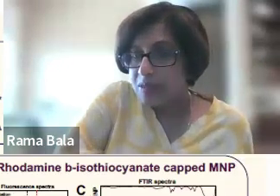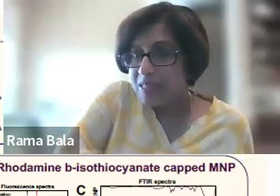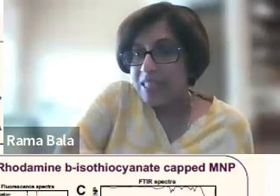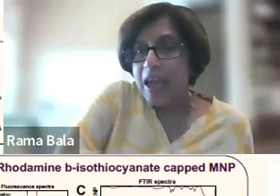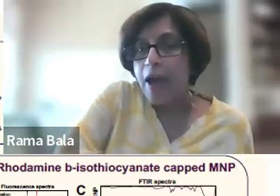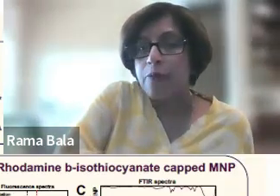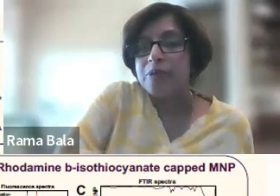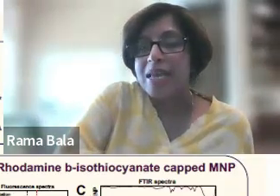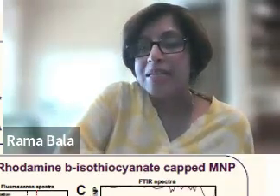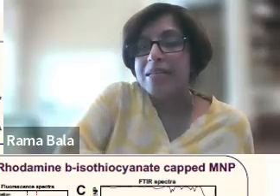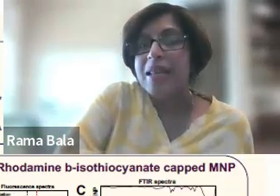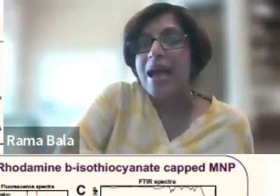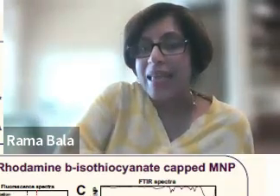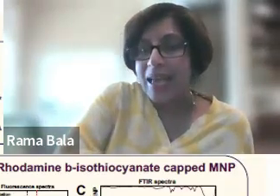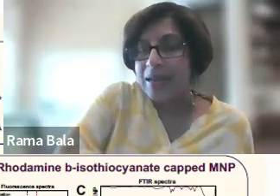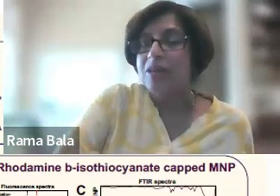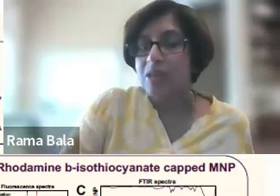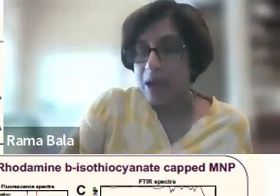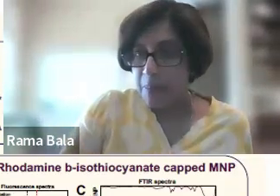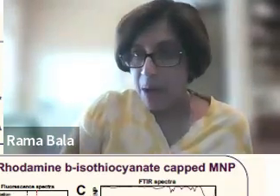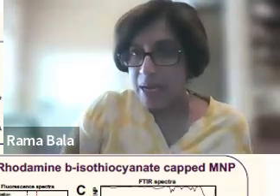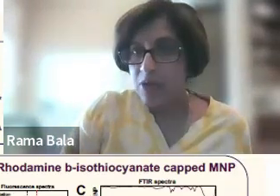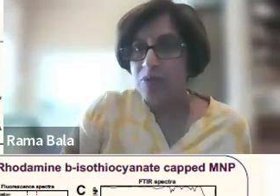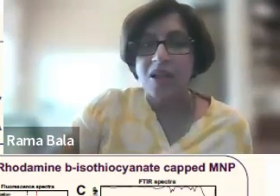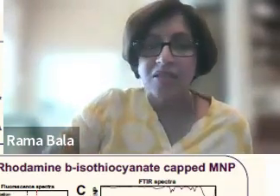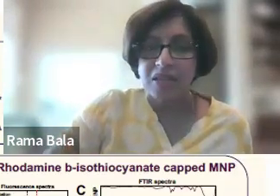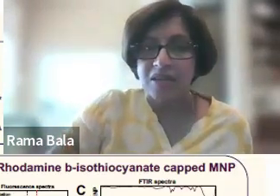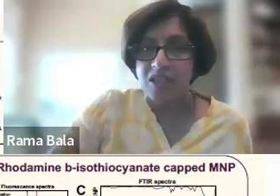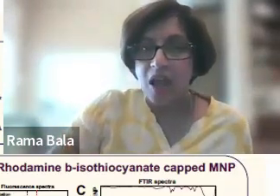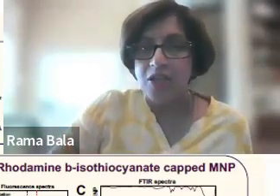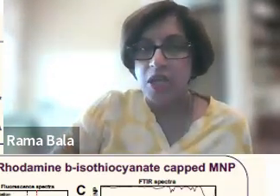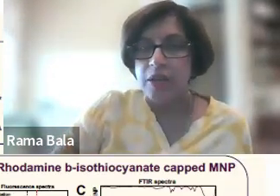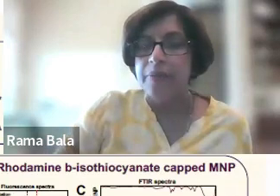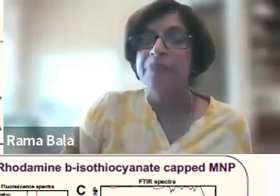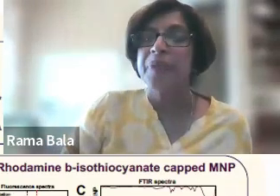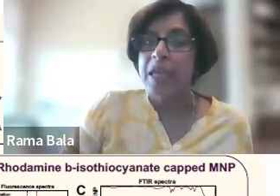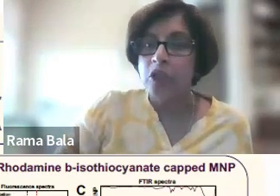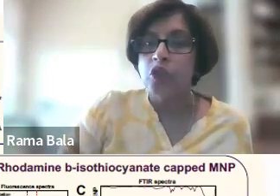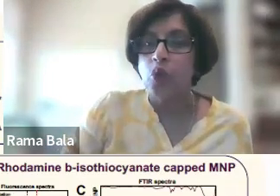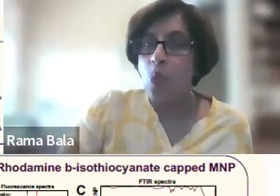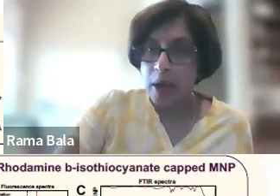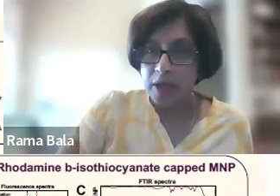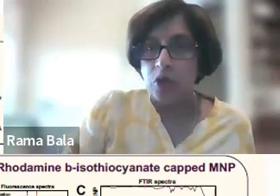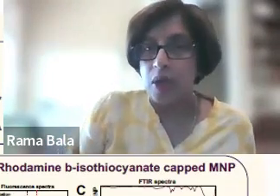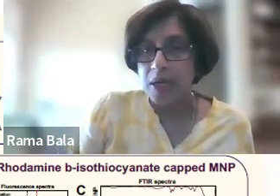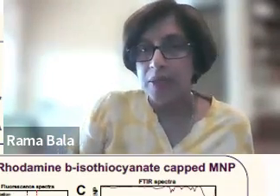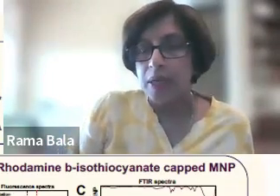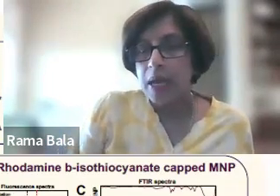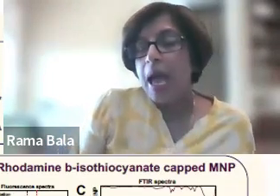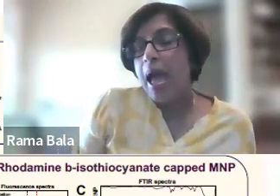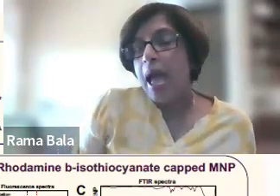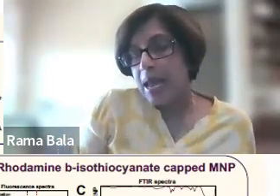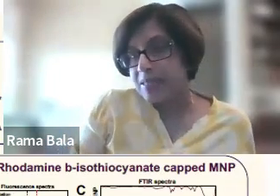results they presented, again combining results and discussion into one unit.